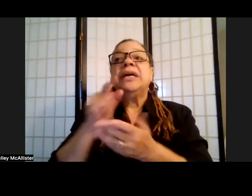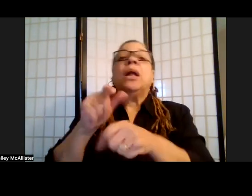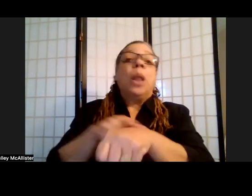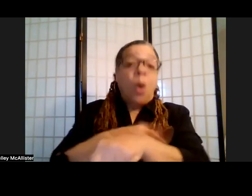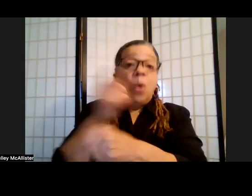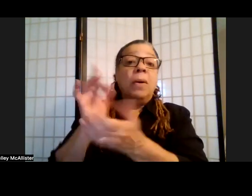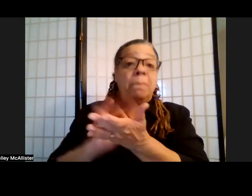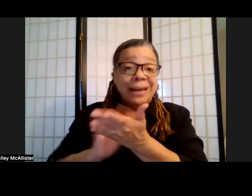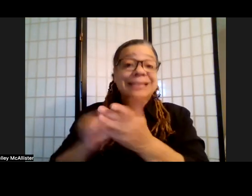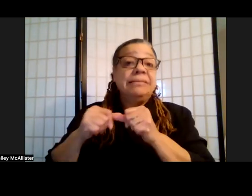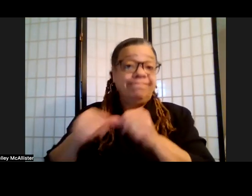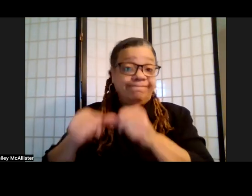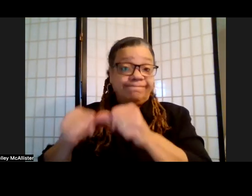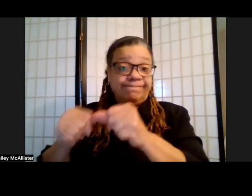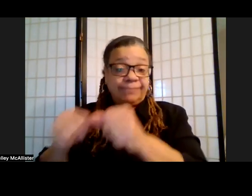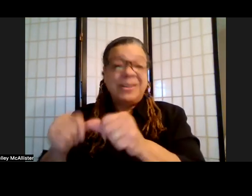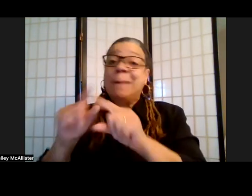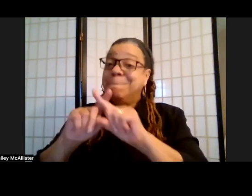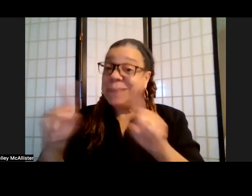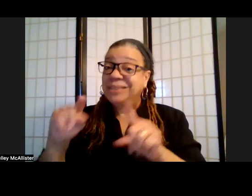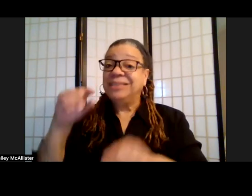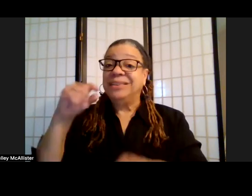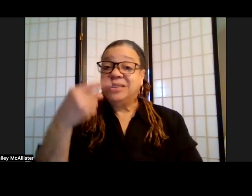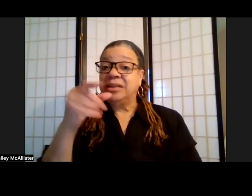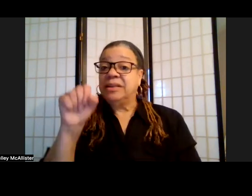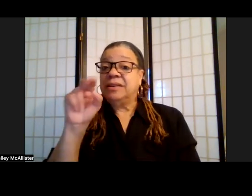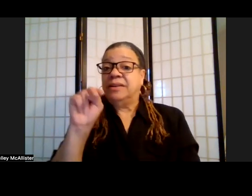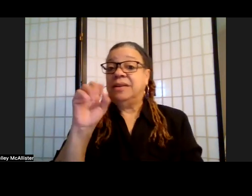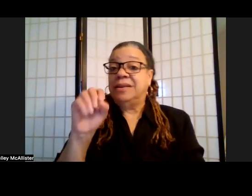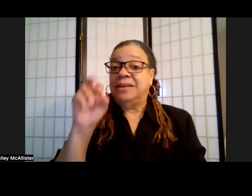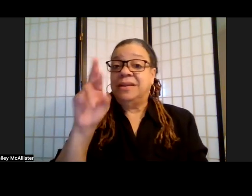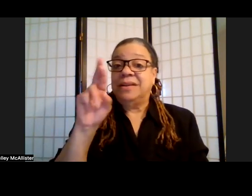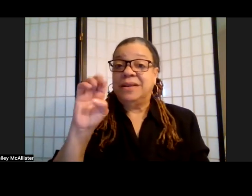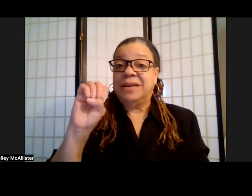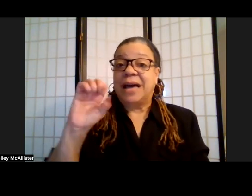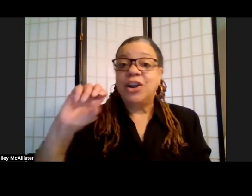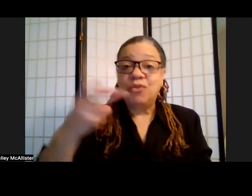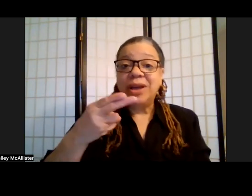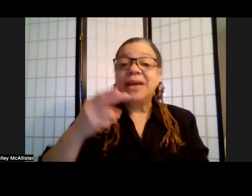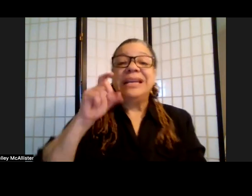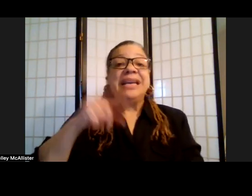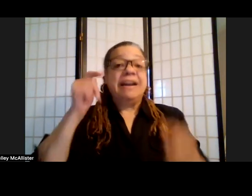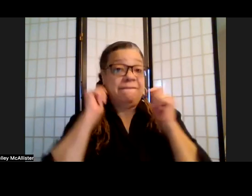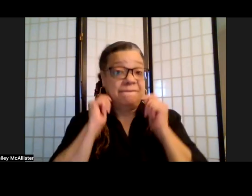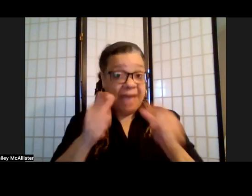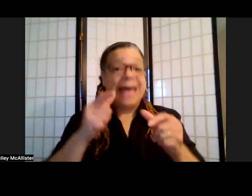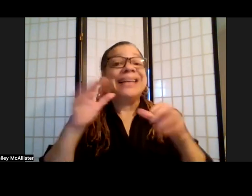On the other hand, gonorrhea, due to its increasing drug resistance, needed a fast acting drug that would not stay in the system for long